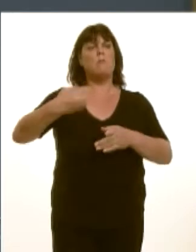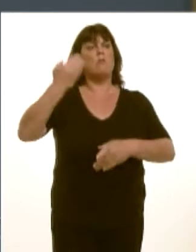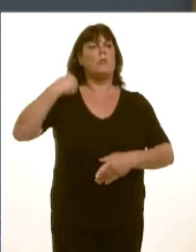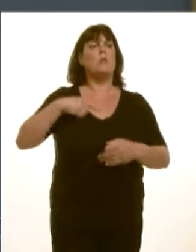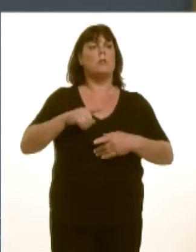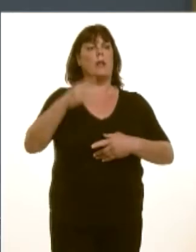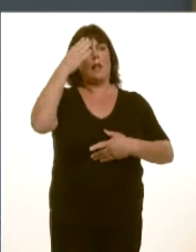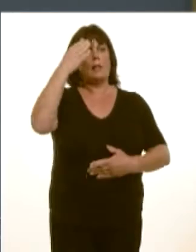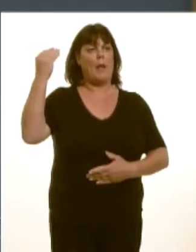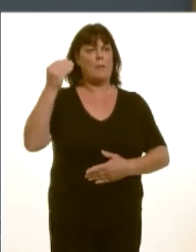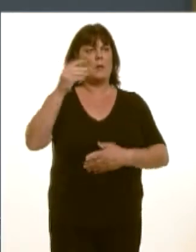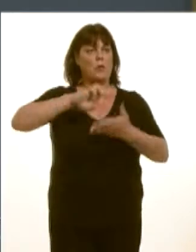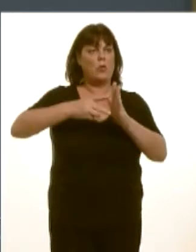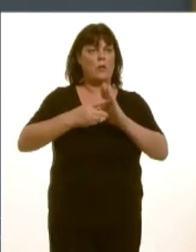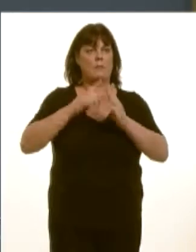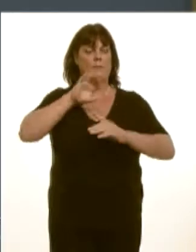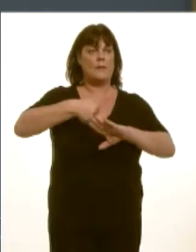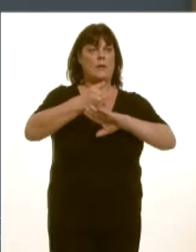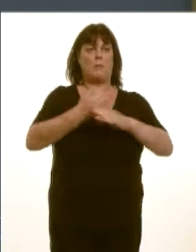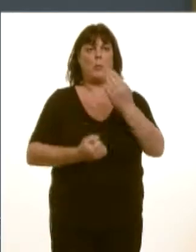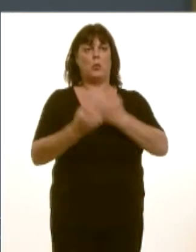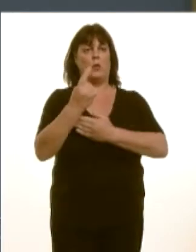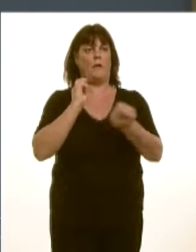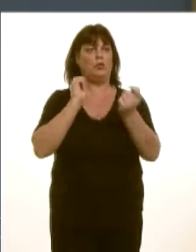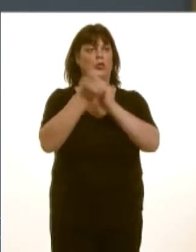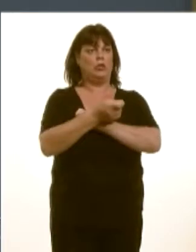for Change’, in Wales.